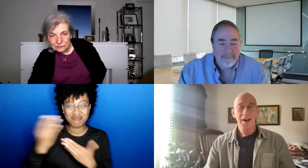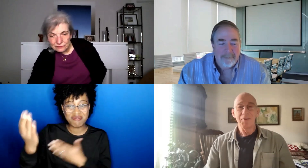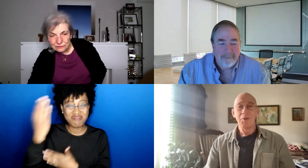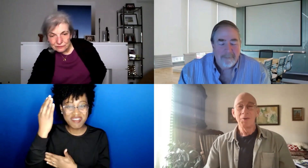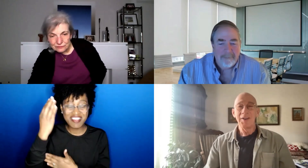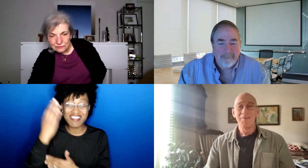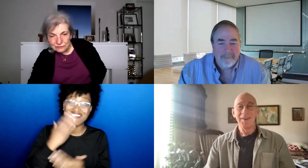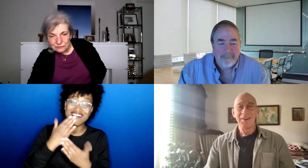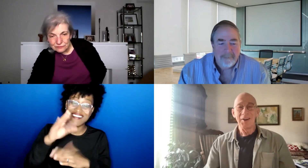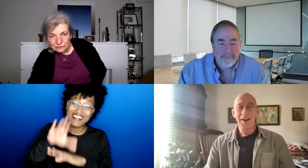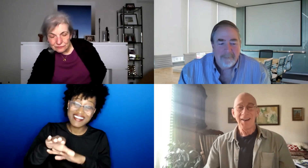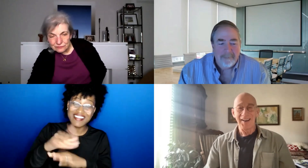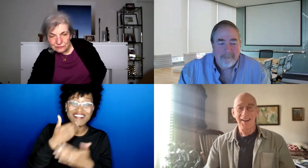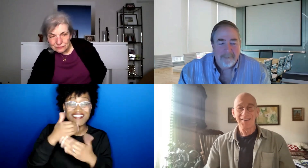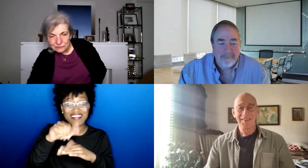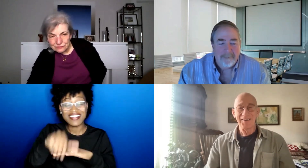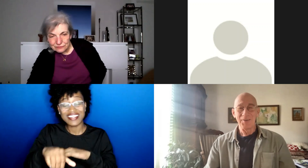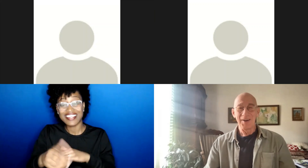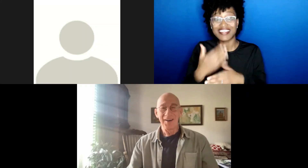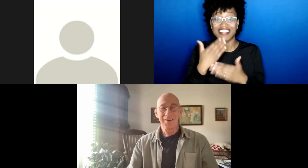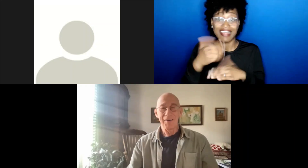afternoon, good evening and good night, I guess to everybody.